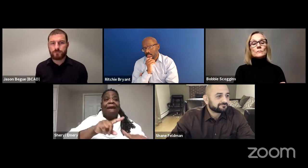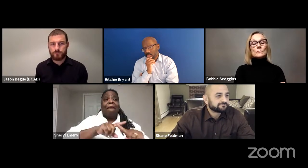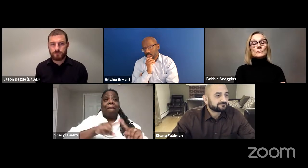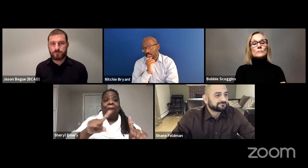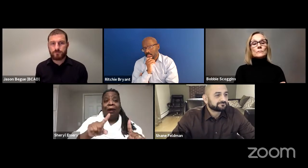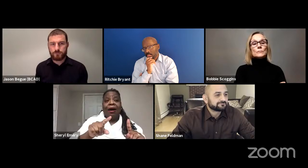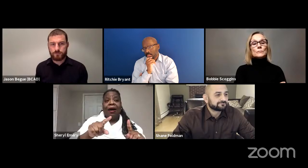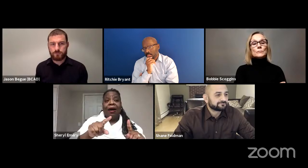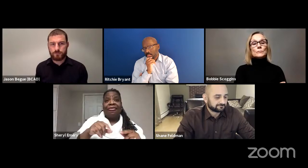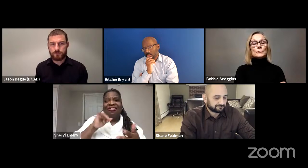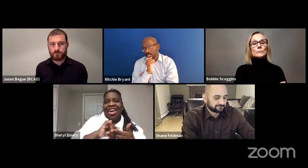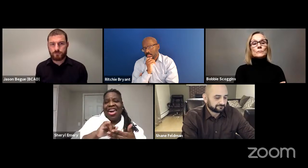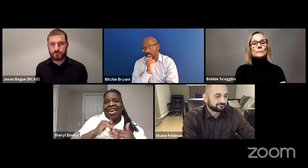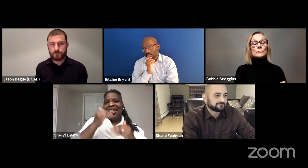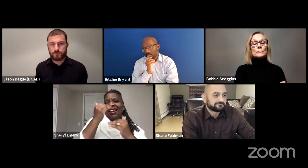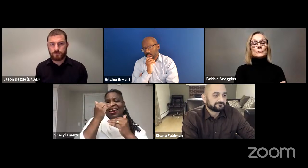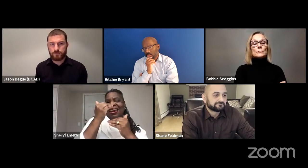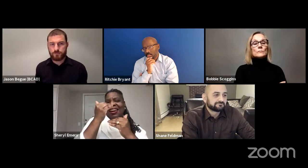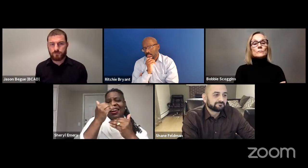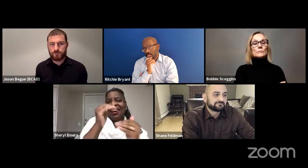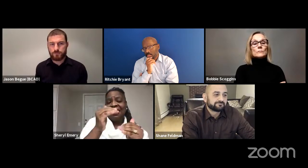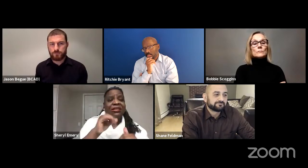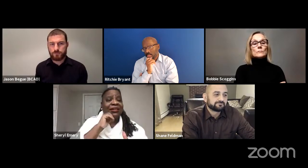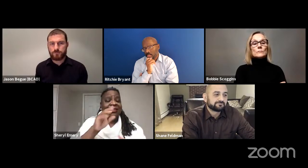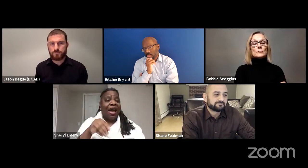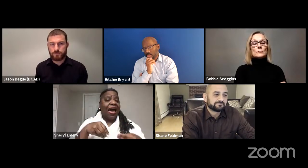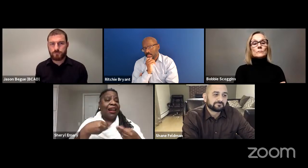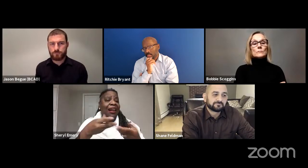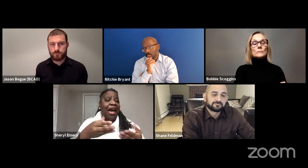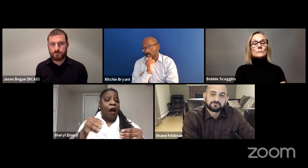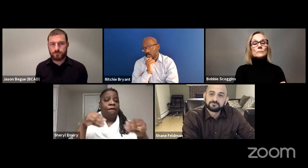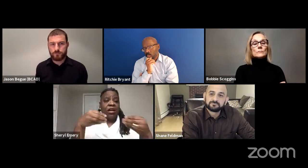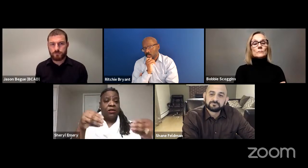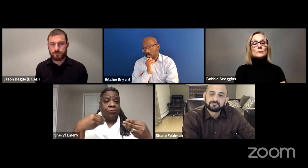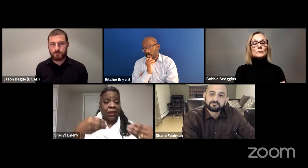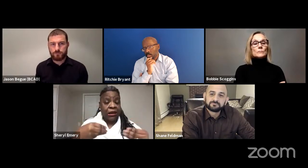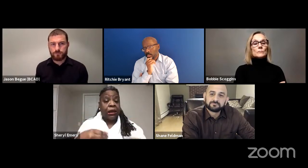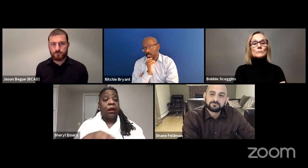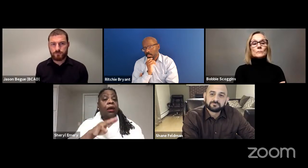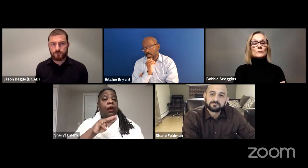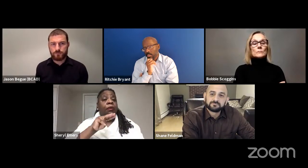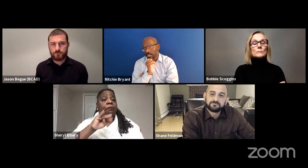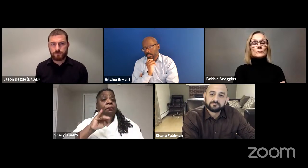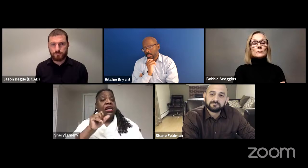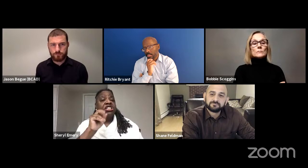national certification from RID is acceptable, but that's very limiting. It's not providing